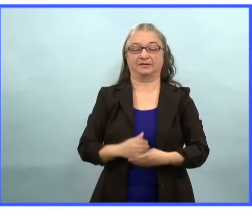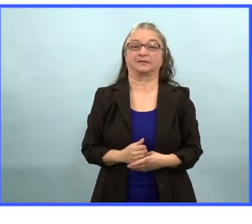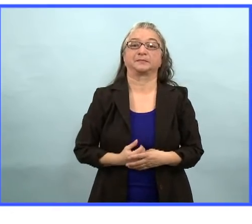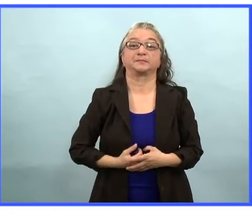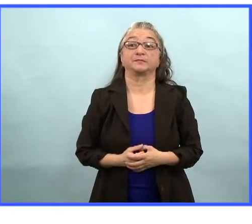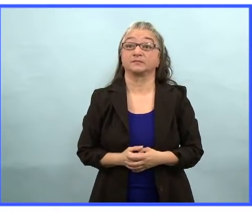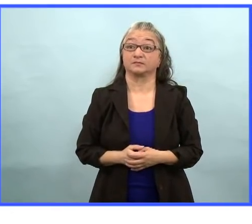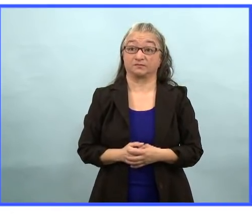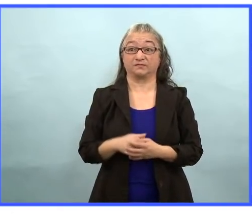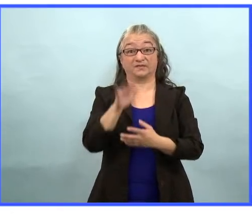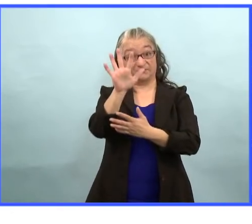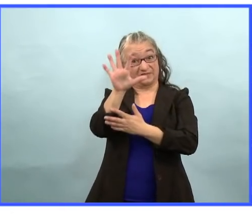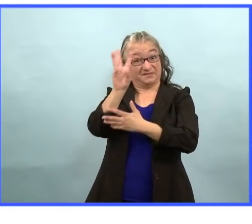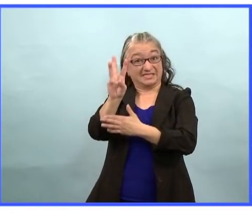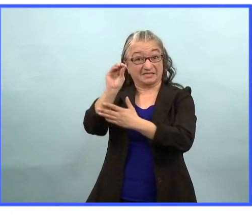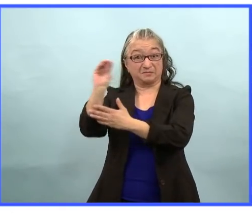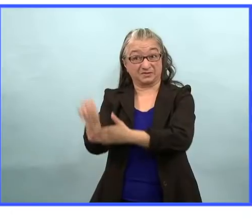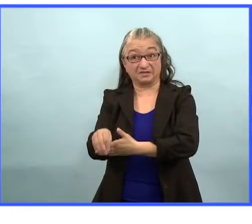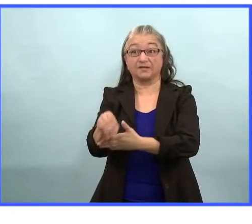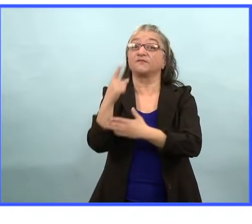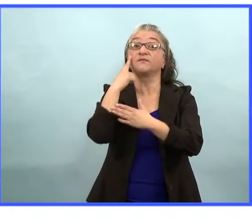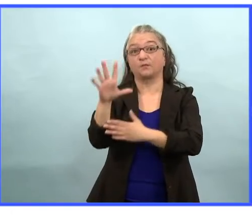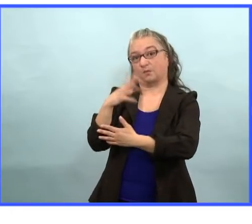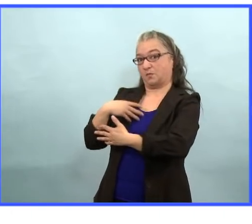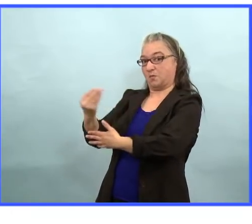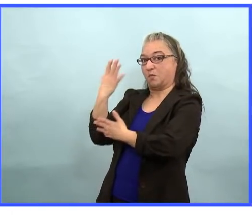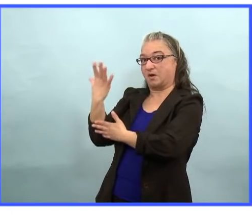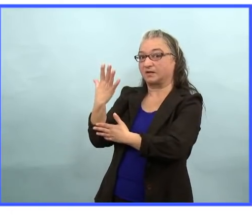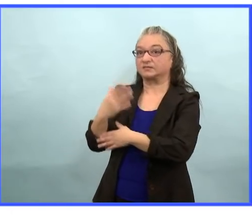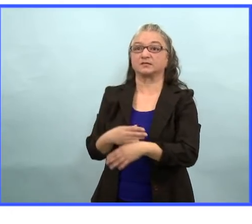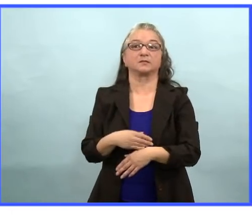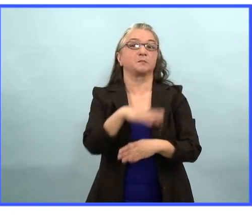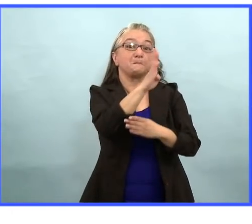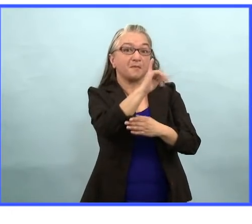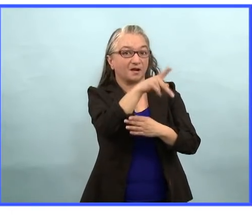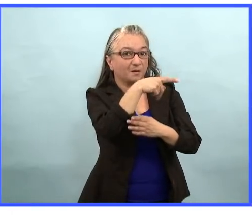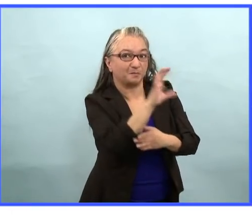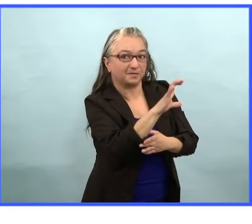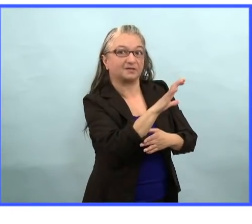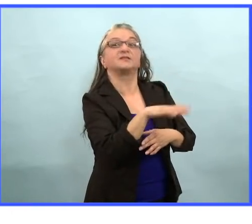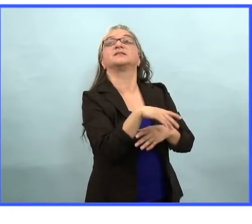and there does appear to be that lag in vaccine timing for all three doses of the vaccine